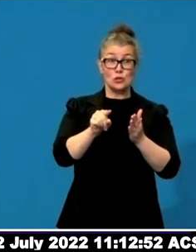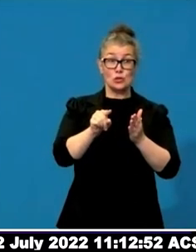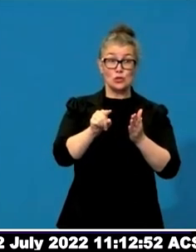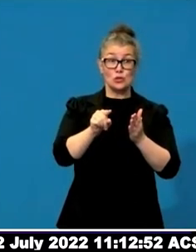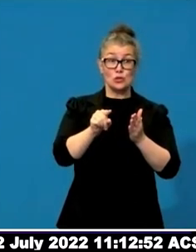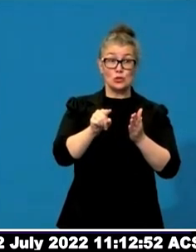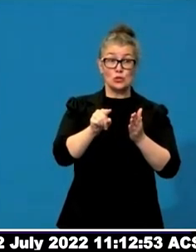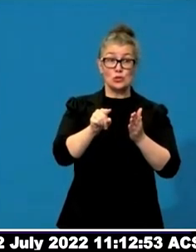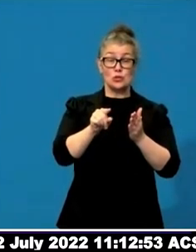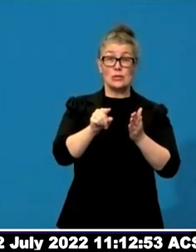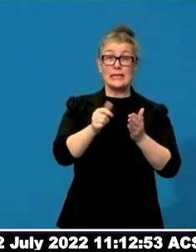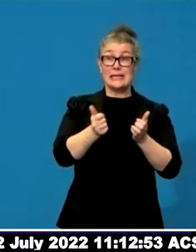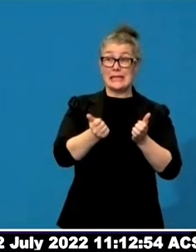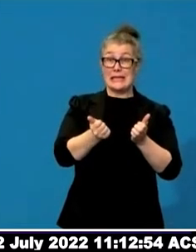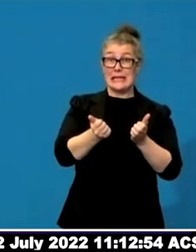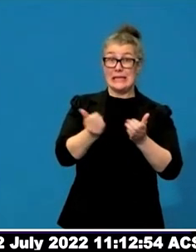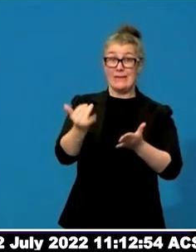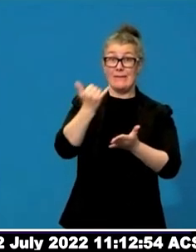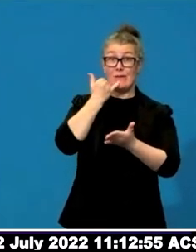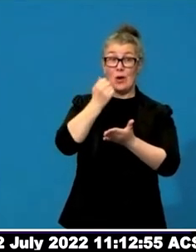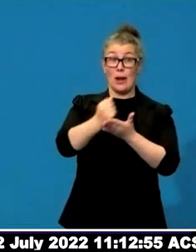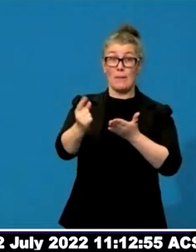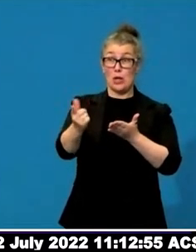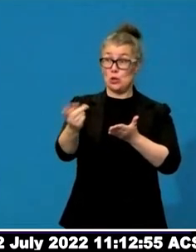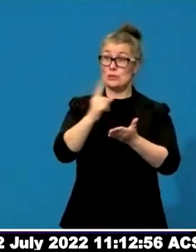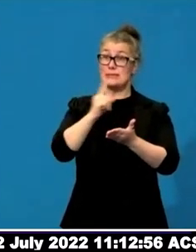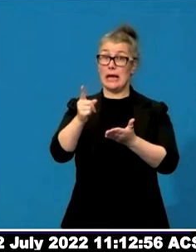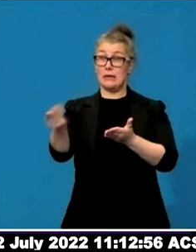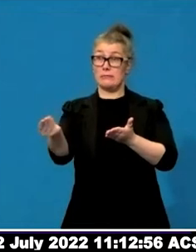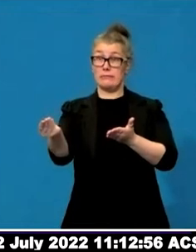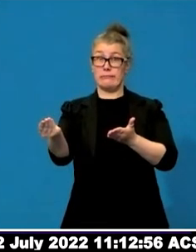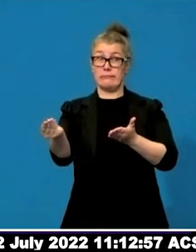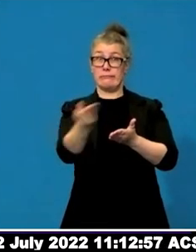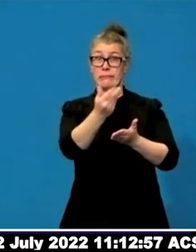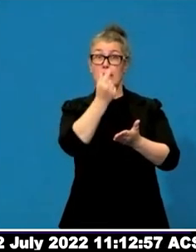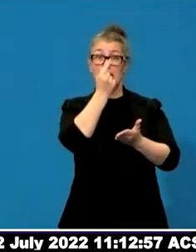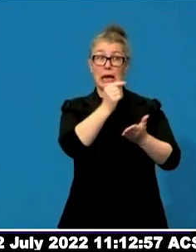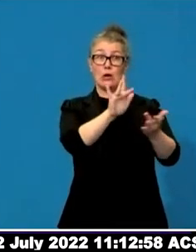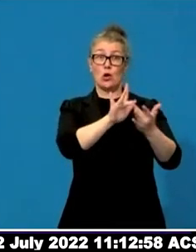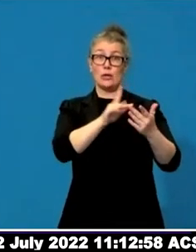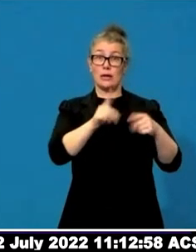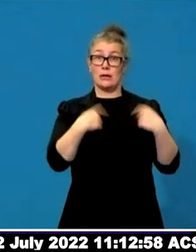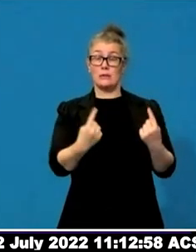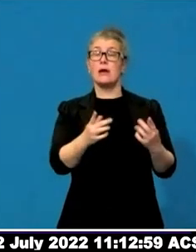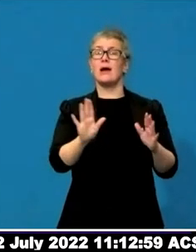We actively do a little bit more than just a contact name and telephone number, but we're much smaller